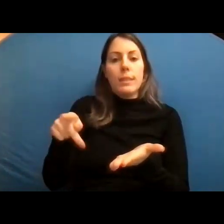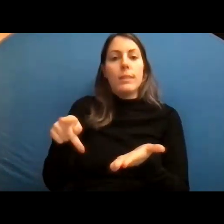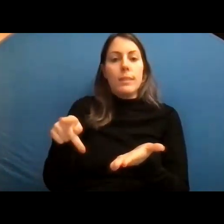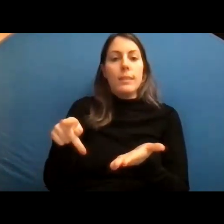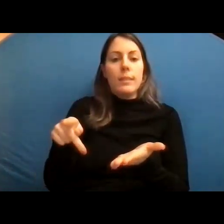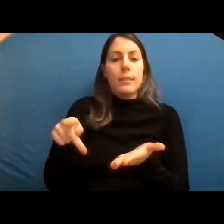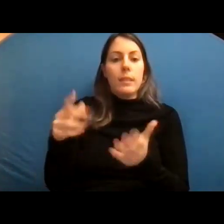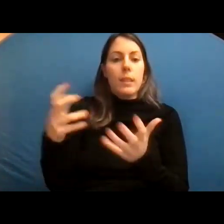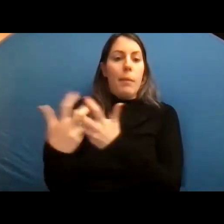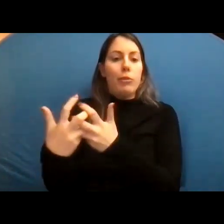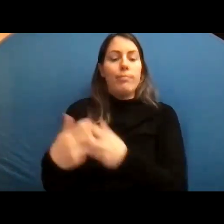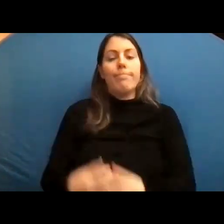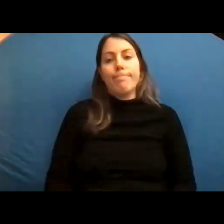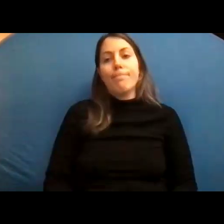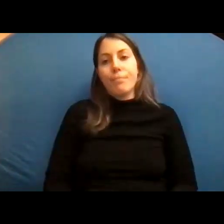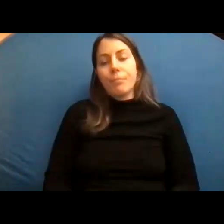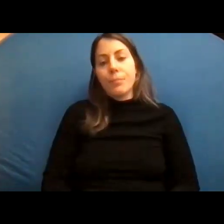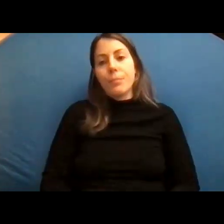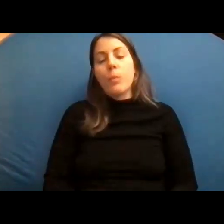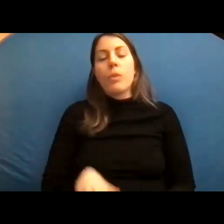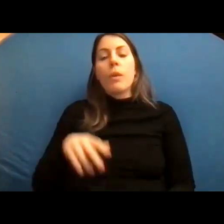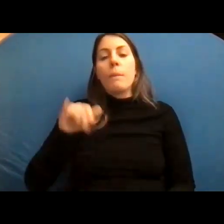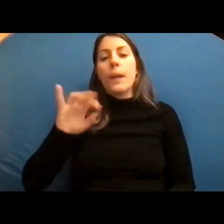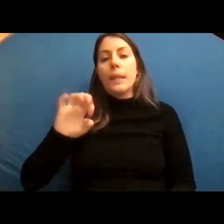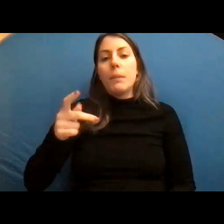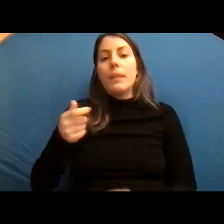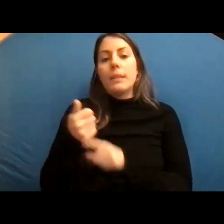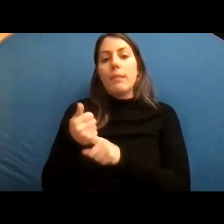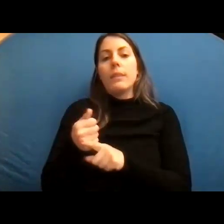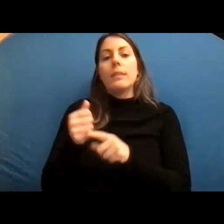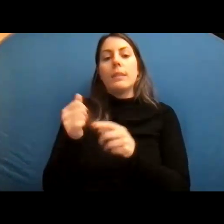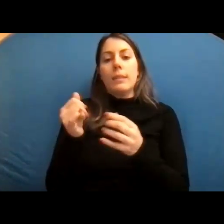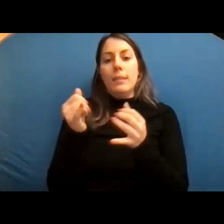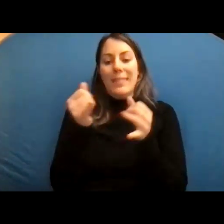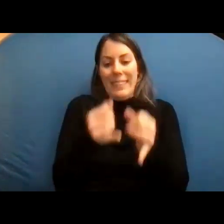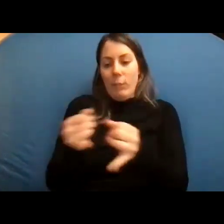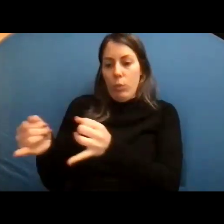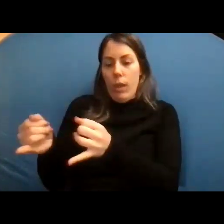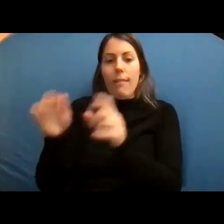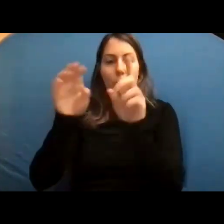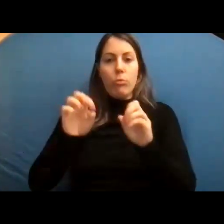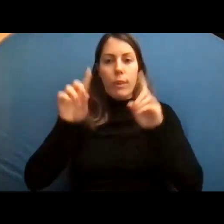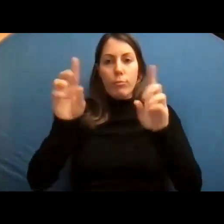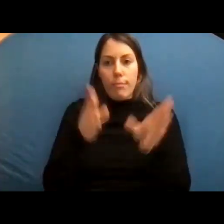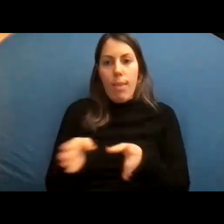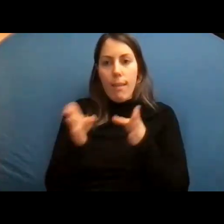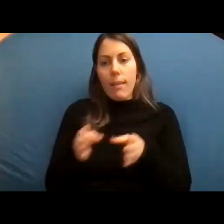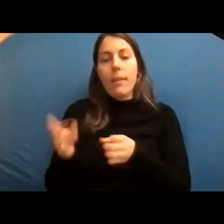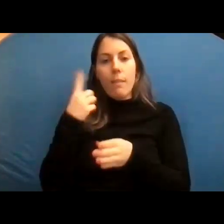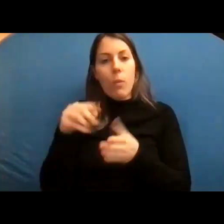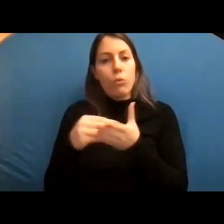as an accommodation on that student's individualized education plan or program. An